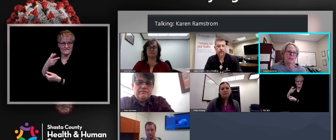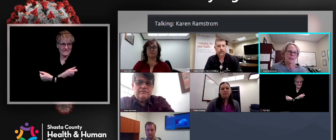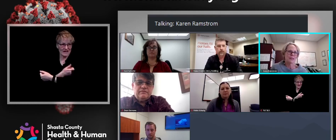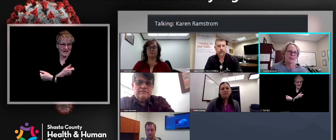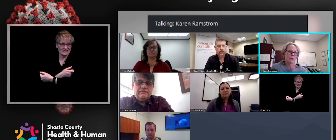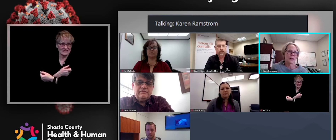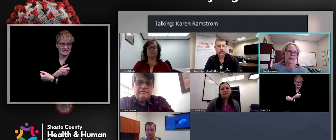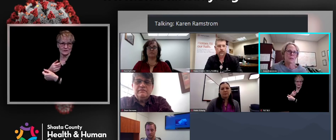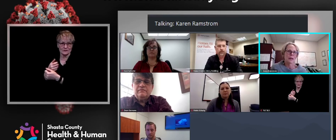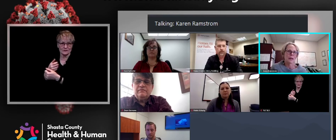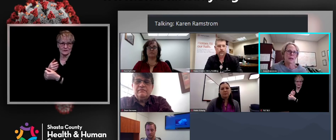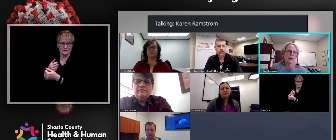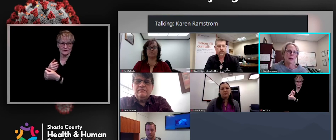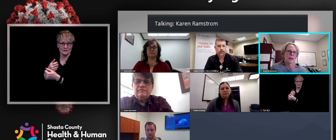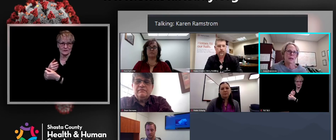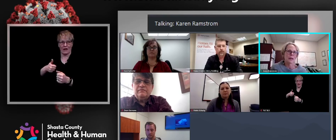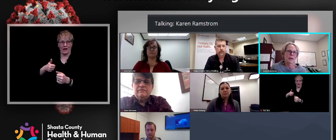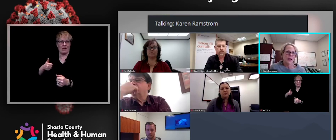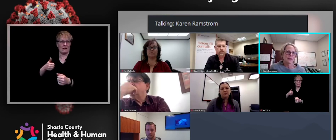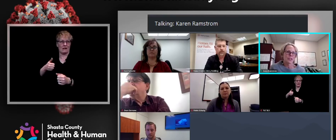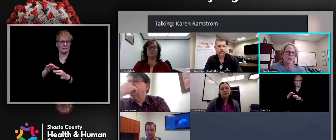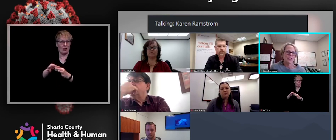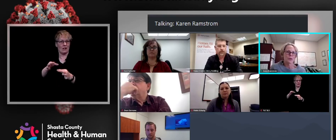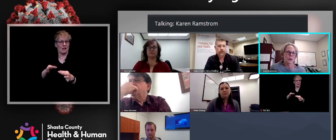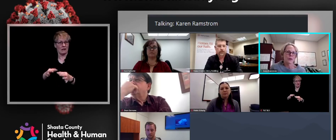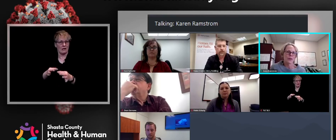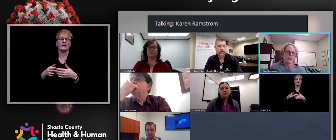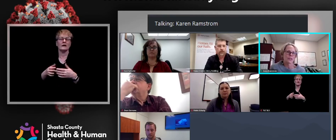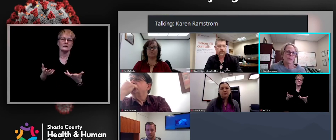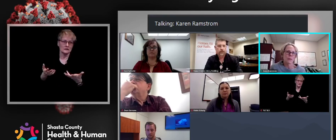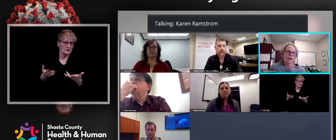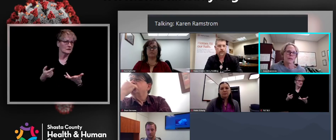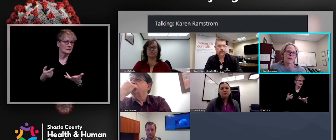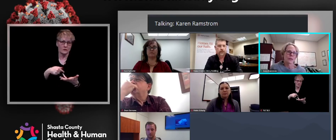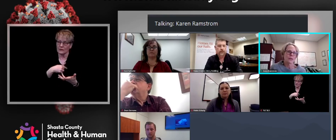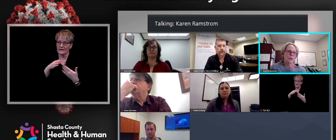clinics as planned. But we've had situations where we've had to just cut back on the numbers we can